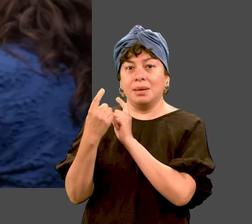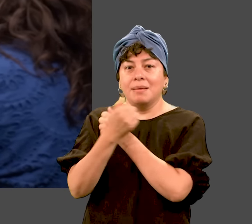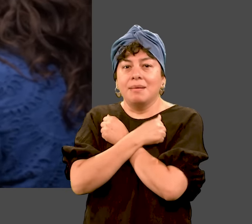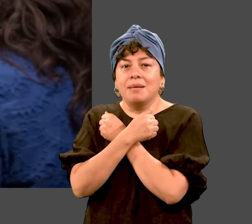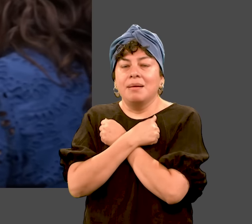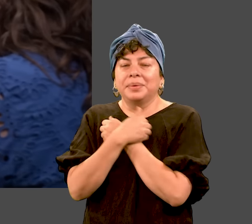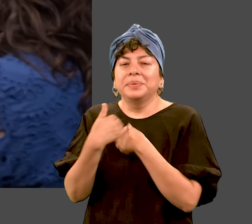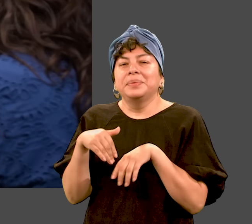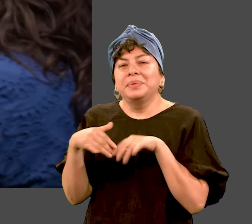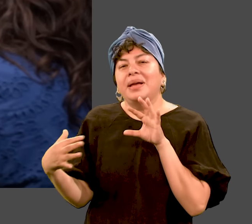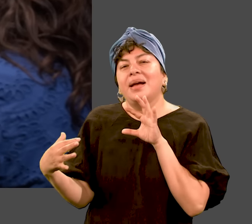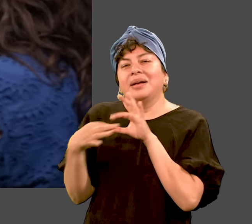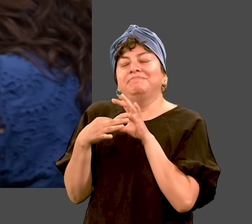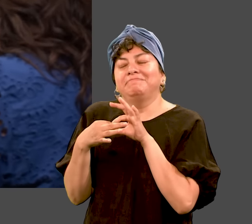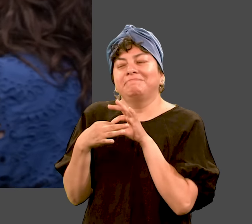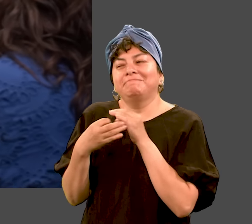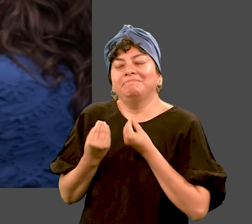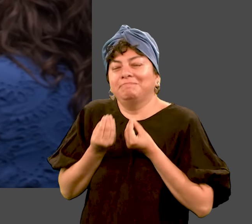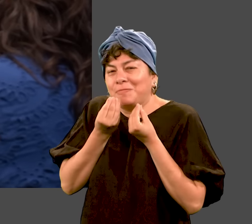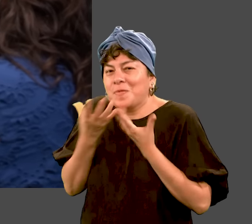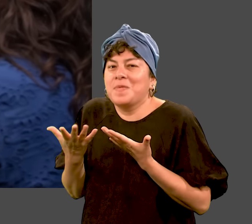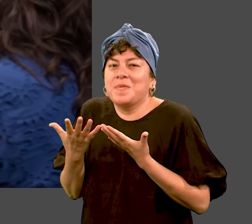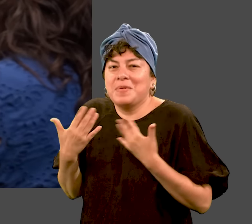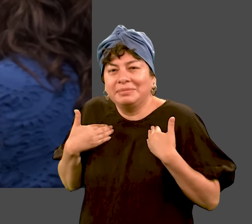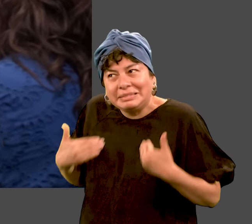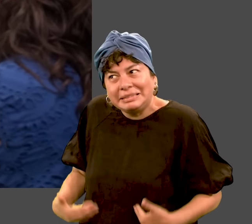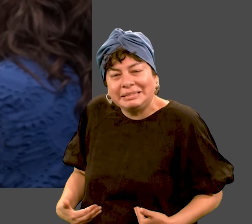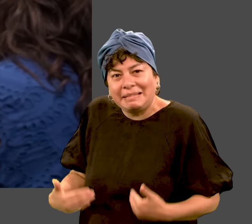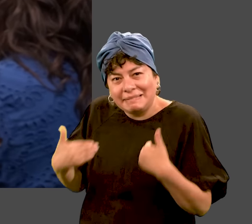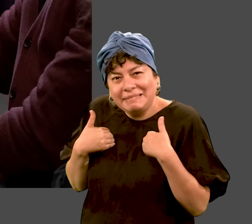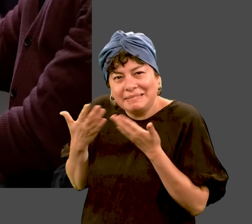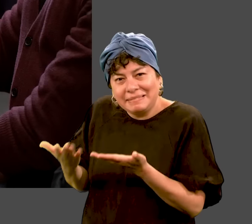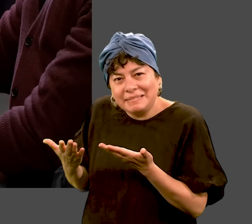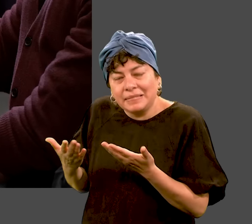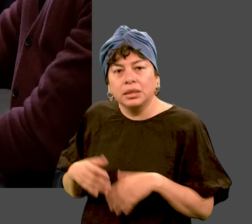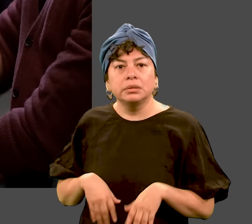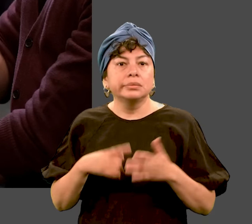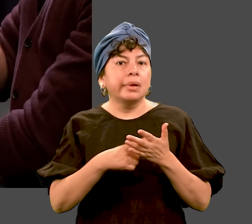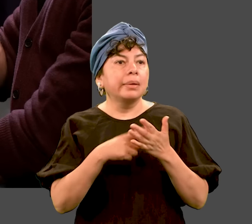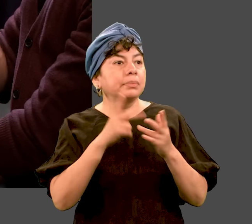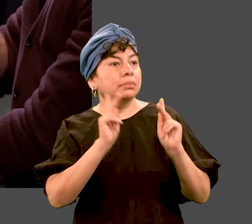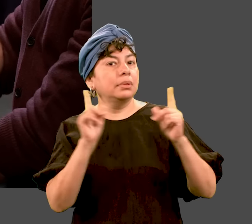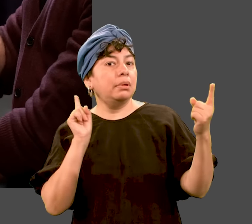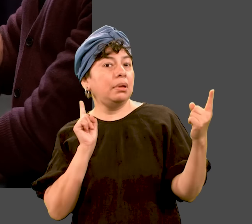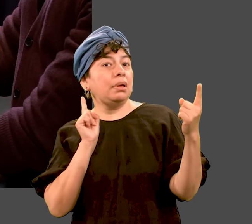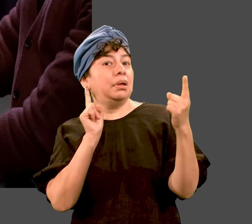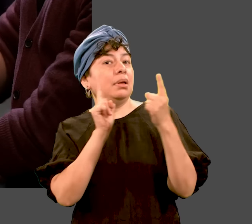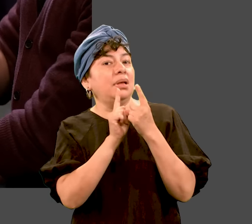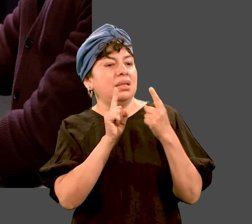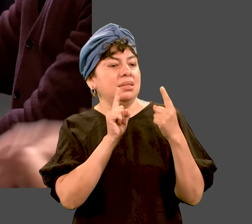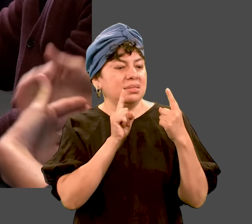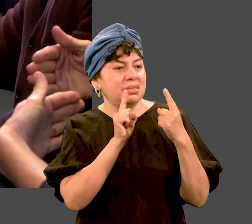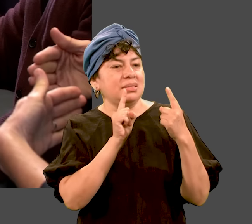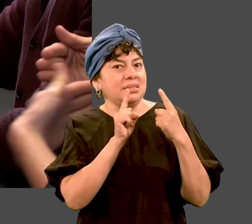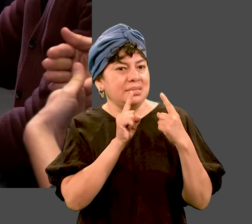and really feel warmth from another human being. But, you know, sometimes you get a hug from someone and they lean over awkwardly,